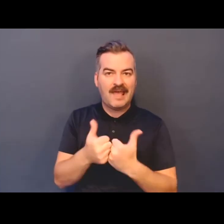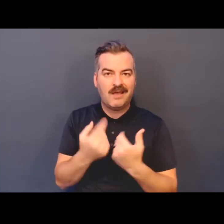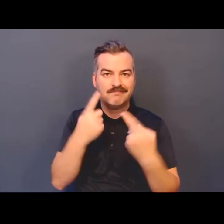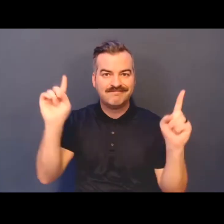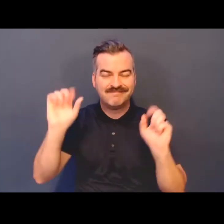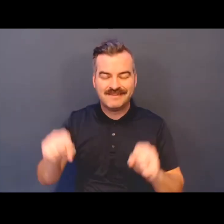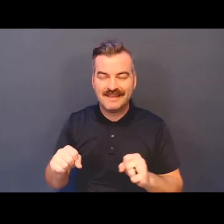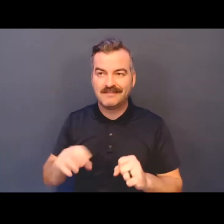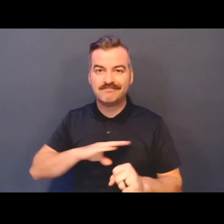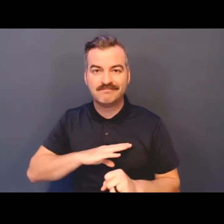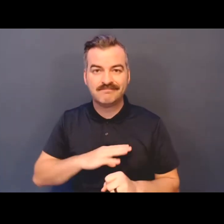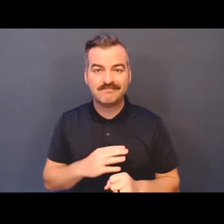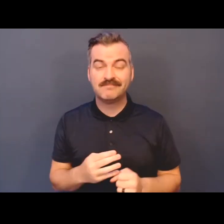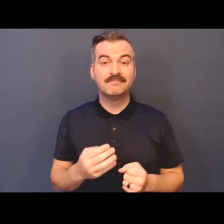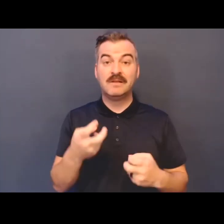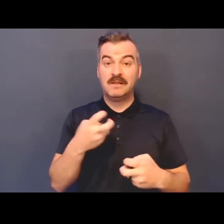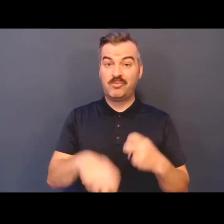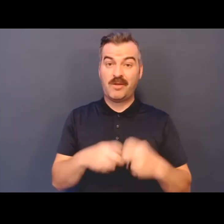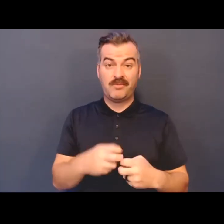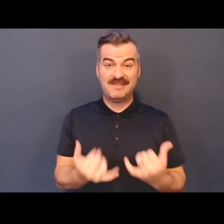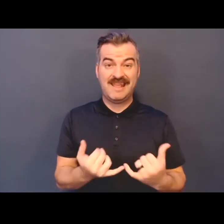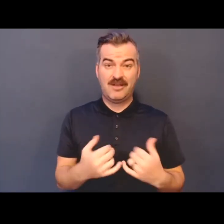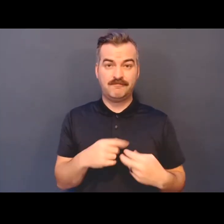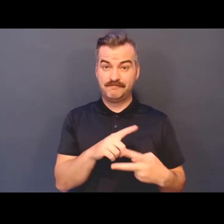15:11:17 The problems these clinicians face are twofold.